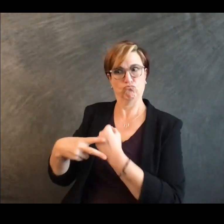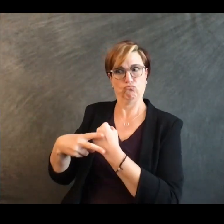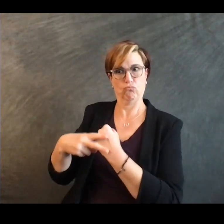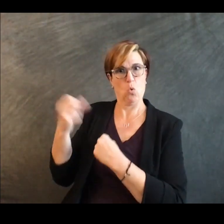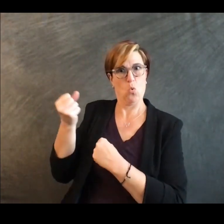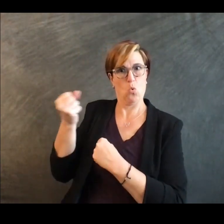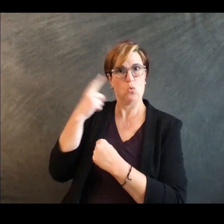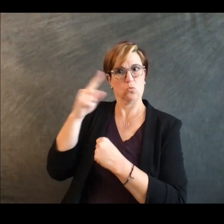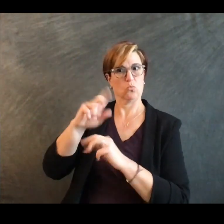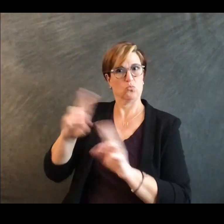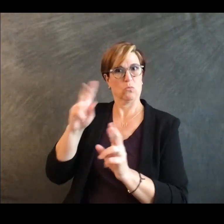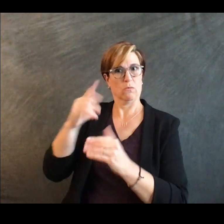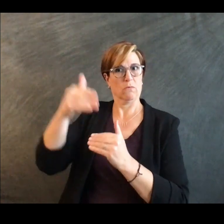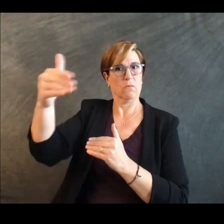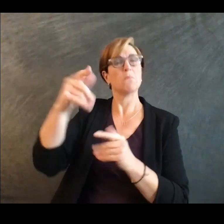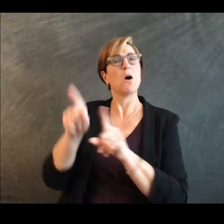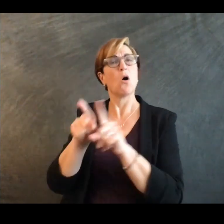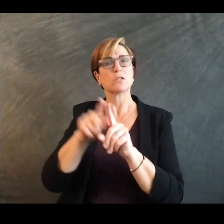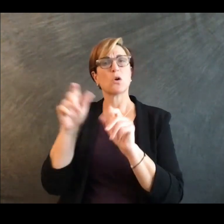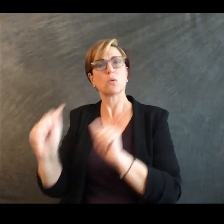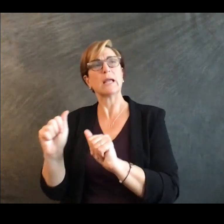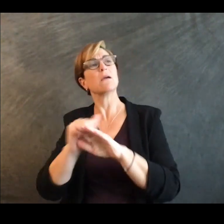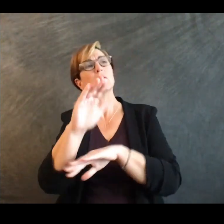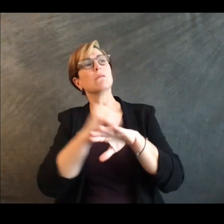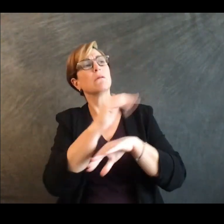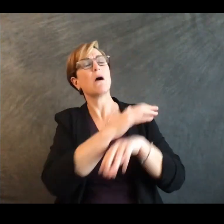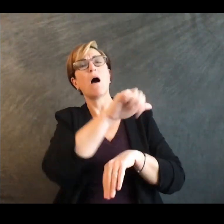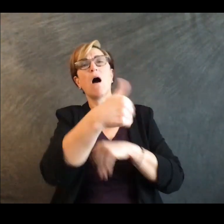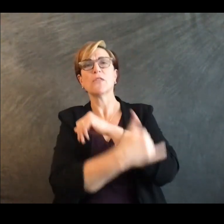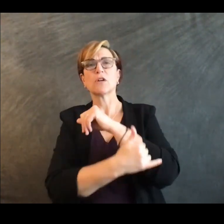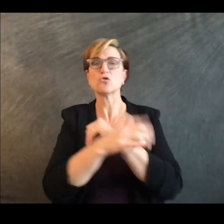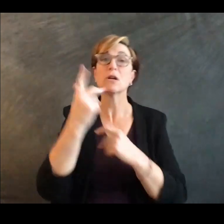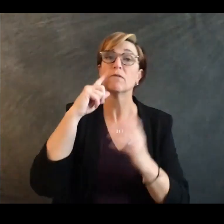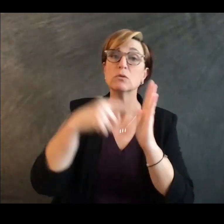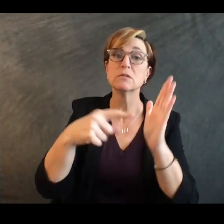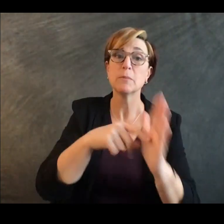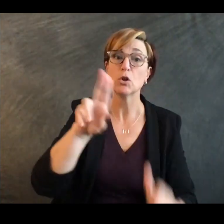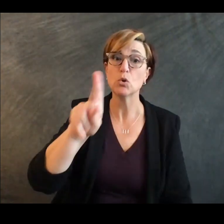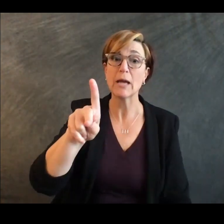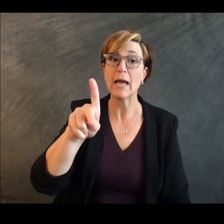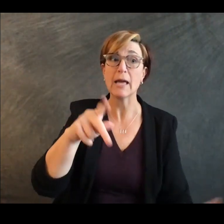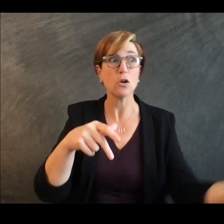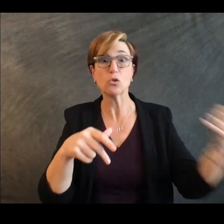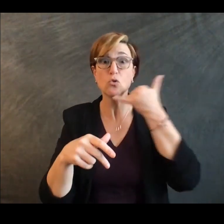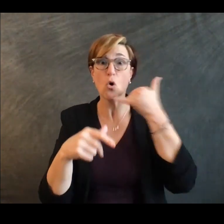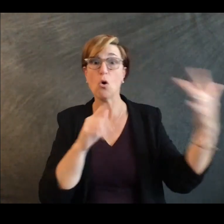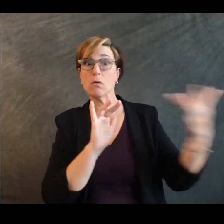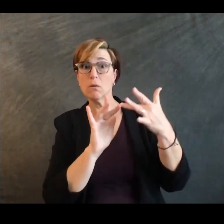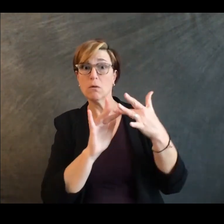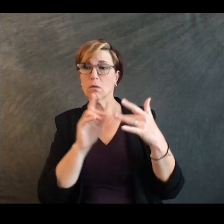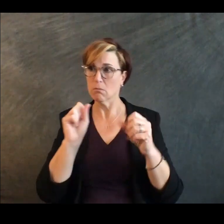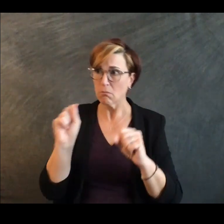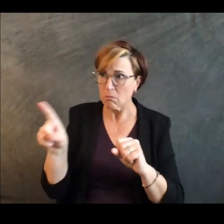are desperate for ventilators the UK called today and they wanted to know would it be possible to get 200 and we're going to work it out we got to